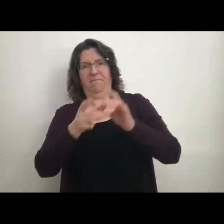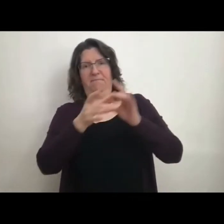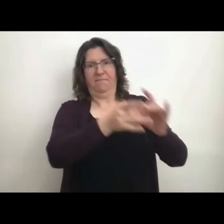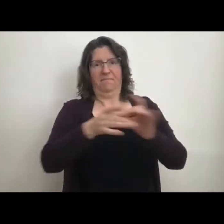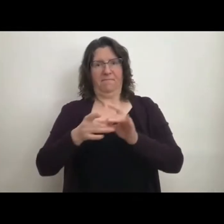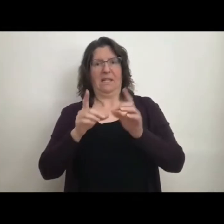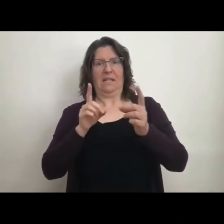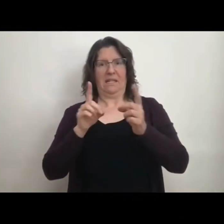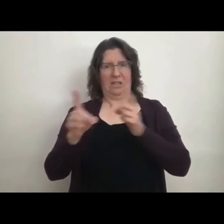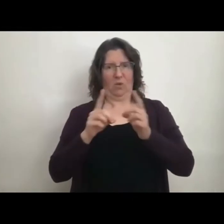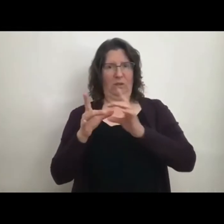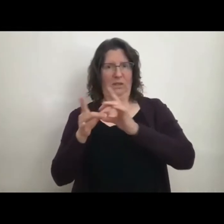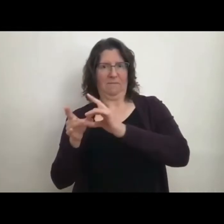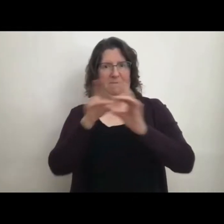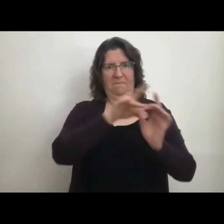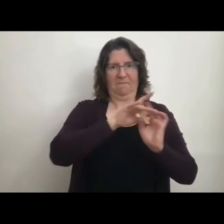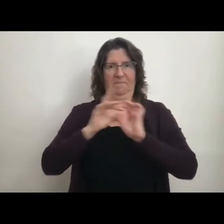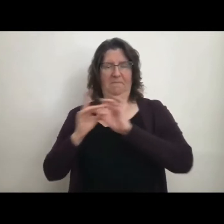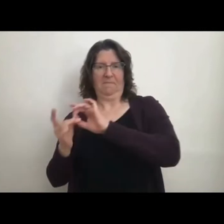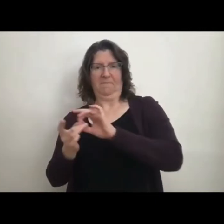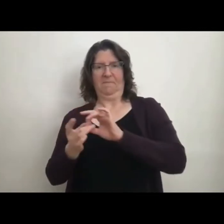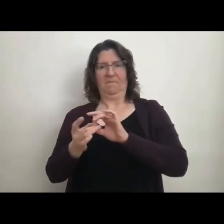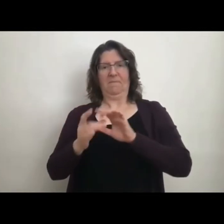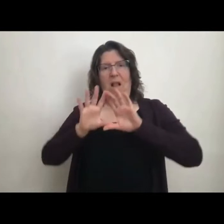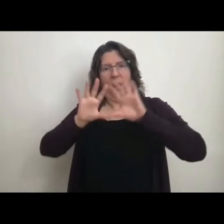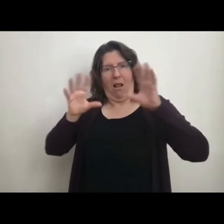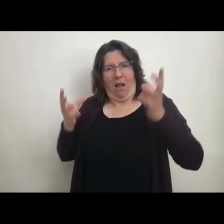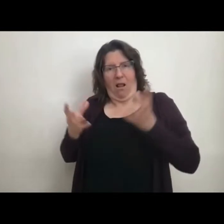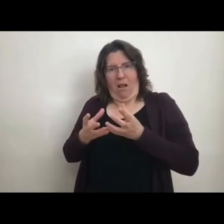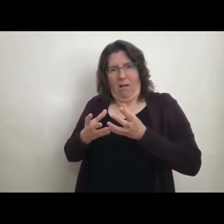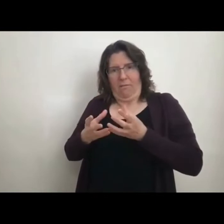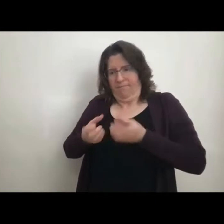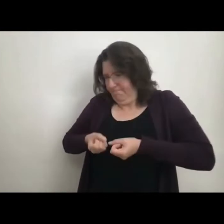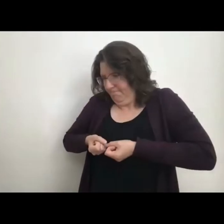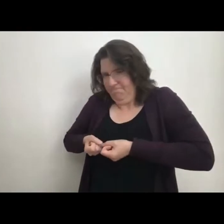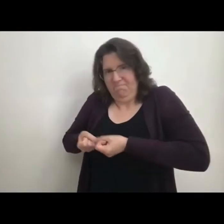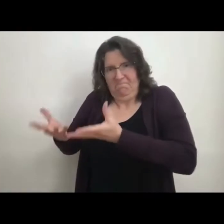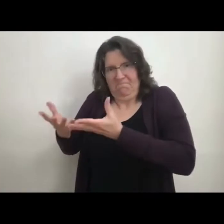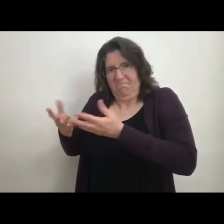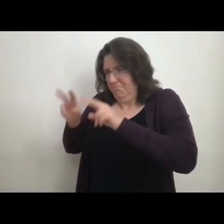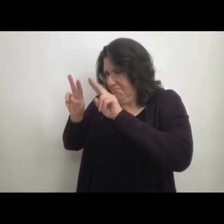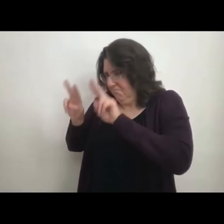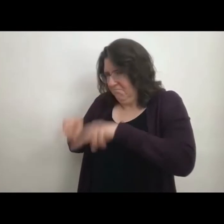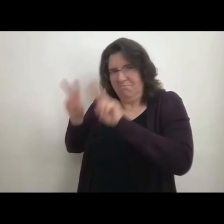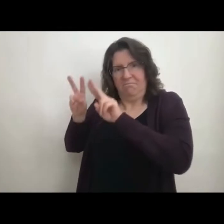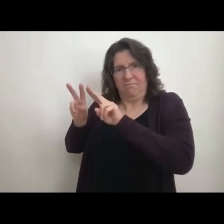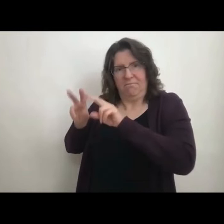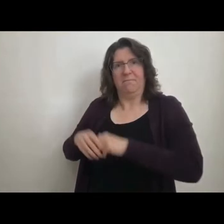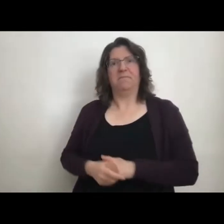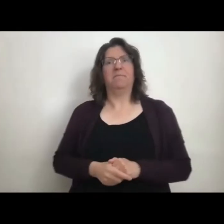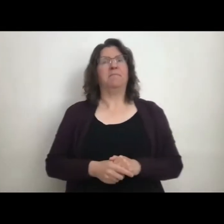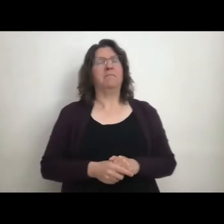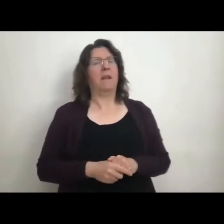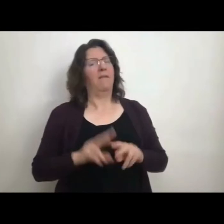Hearing the discourse used by others further reinforced the deficit lens I had been trained to look through.